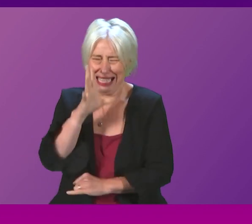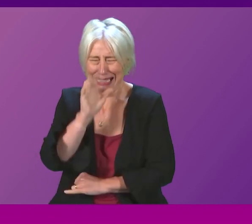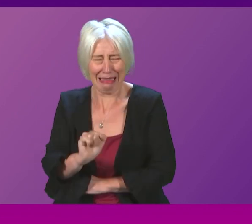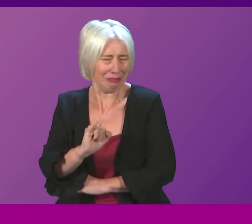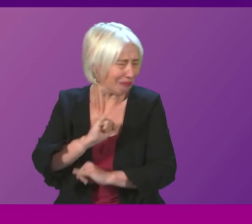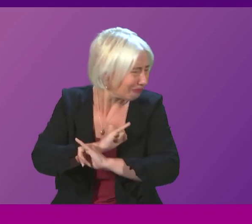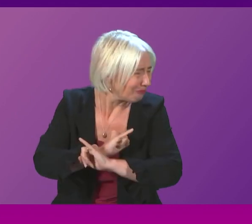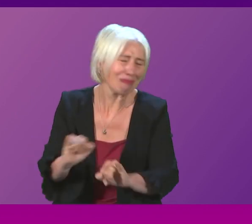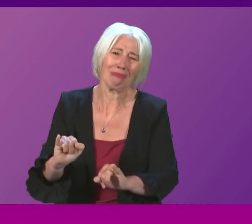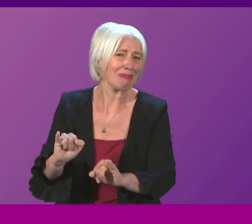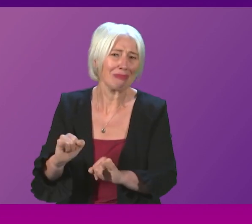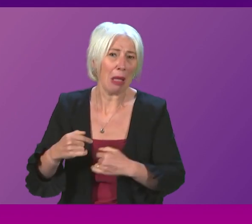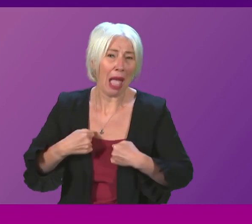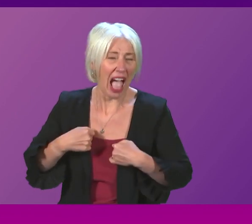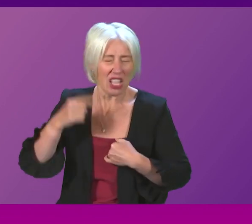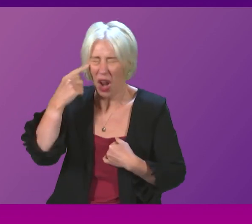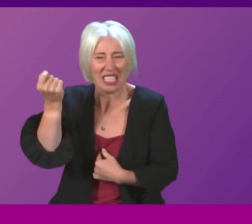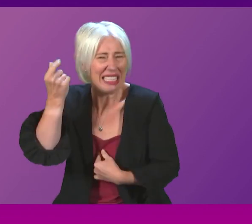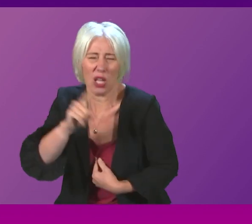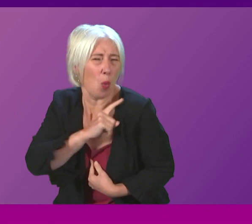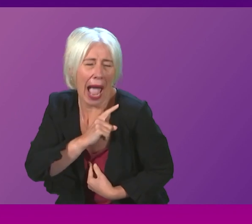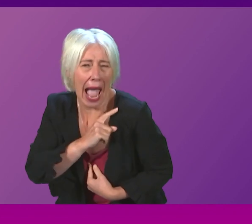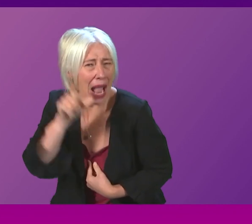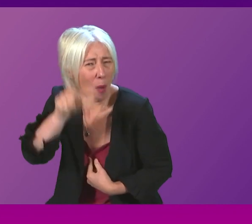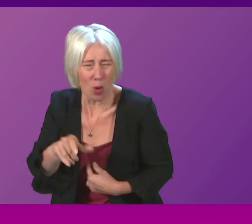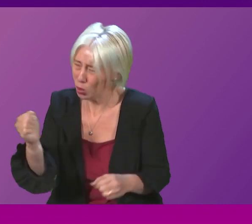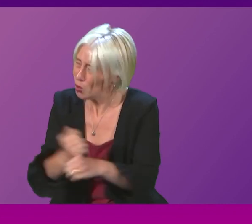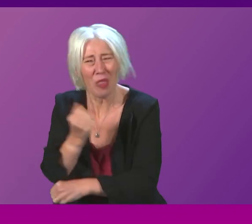It is beyond my comprehension—I am sure that it is beyond the comprehension of any